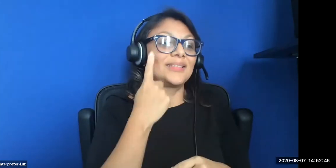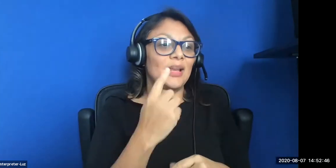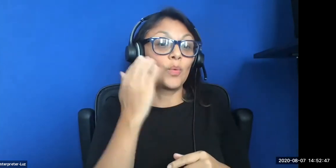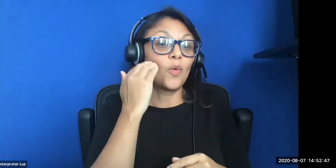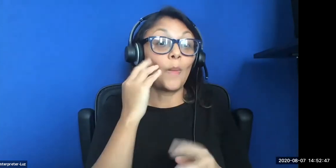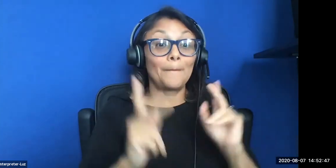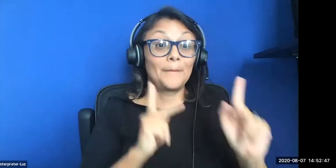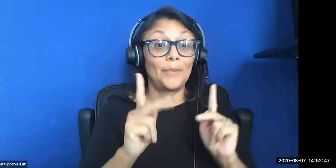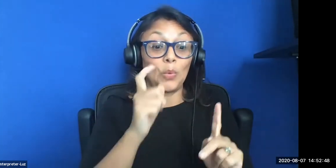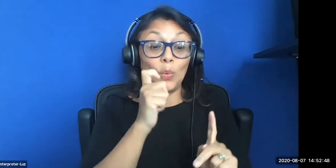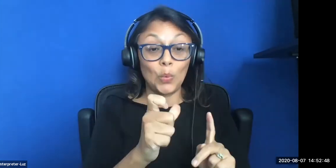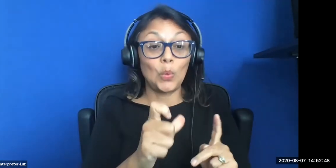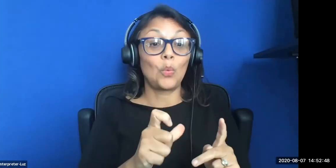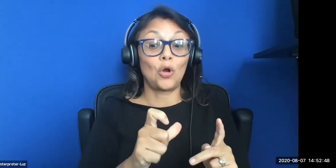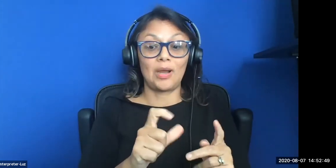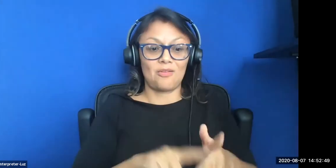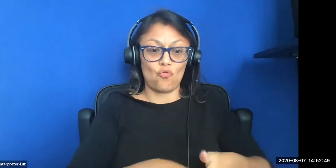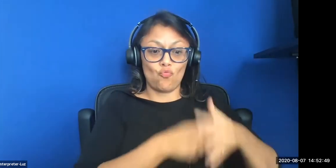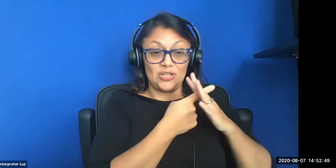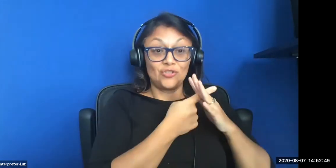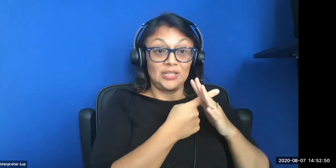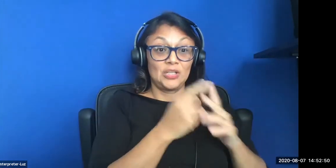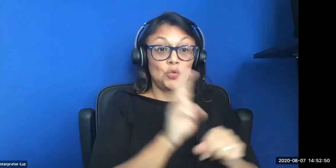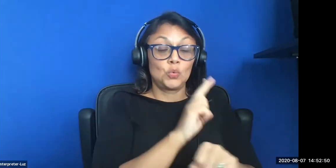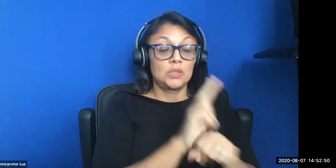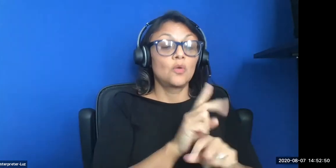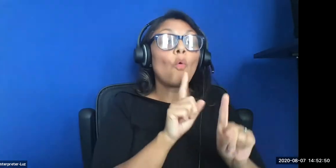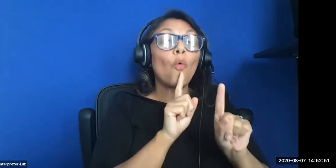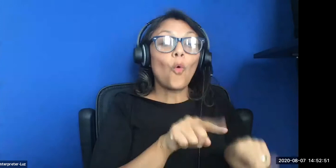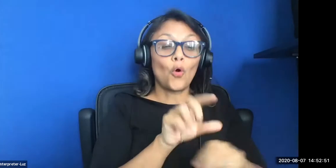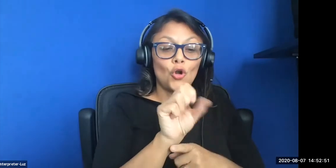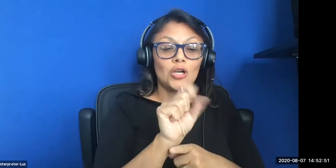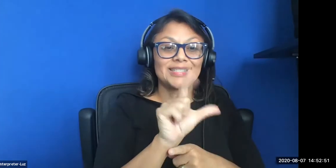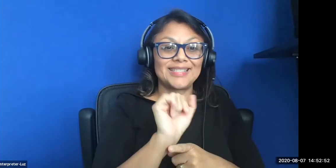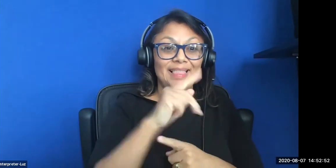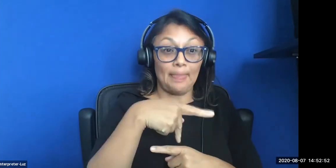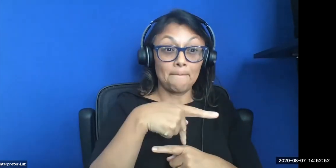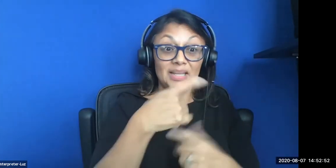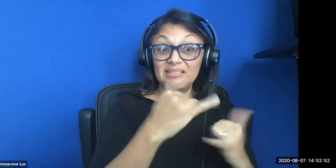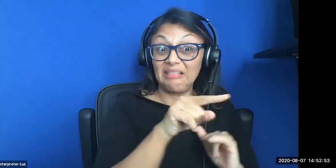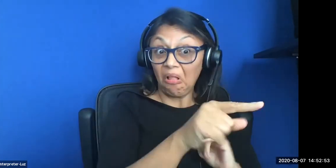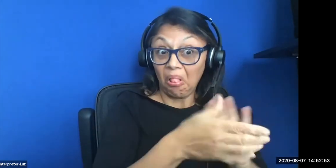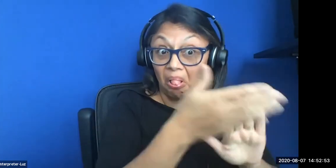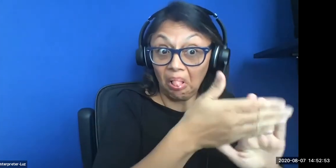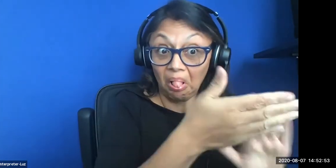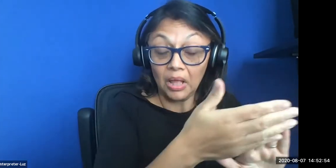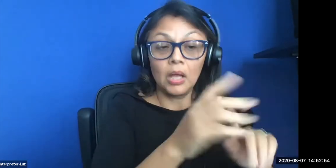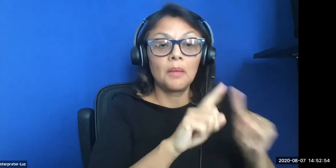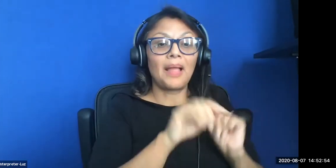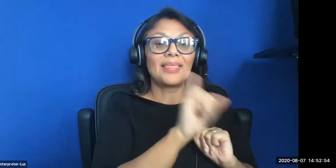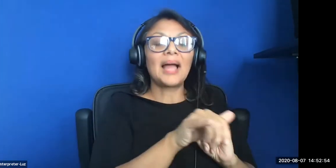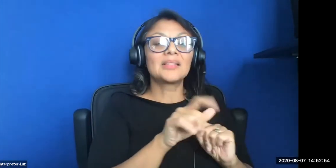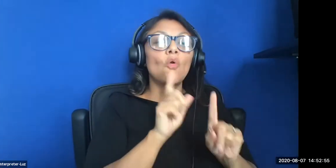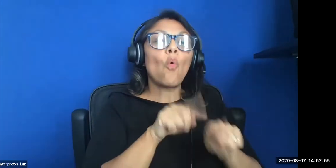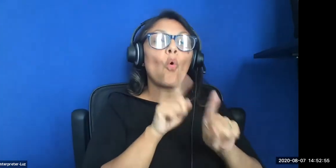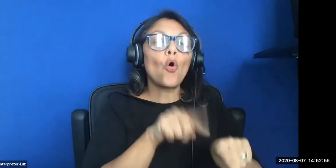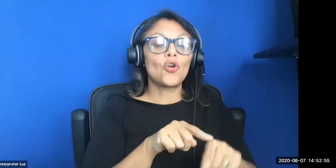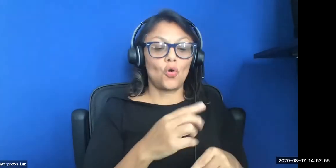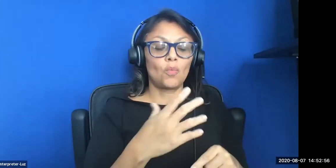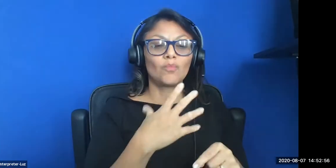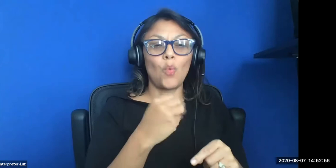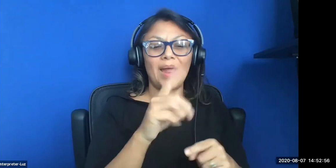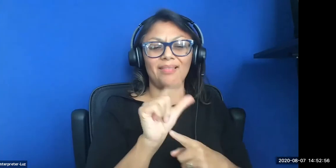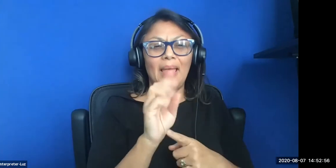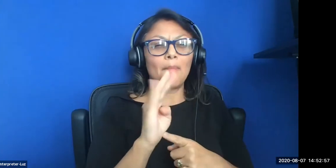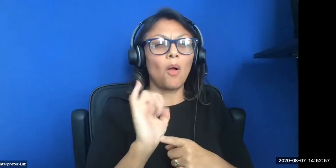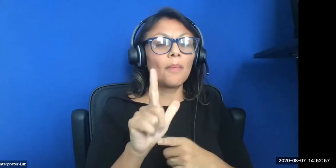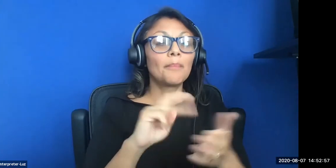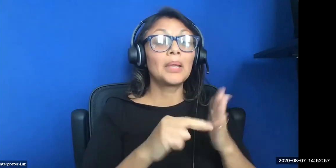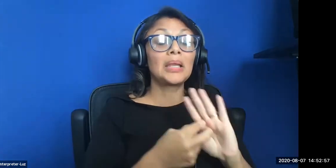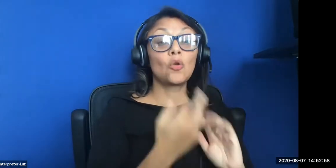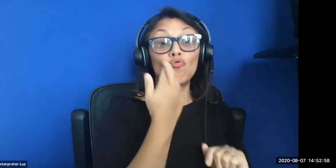Channelle Charest: Originally were using our platform called order slip, which is still out in the world and doing a lot. That's an online ordering platform. It's a white label application, meaning that restaurants, who signed up for it.